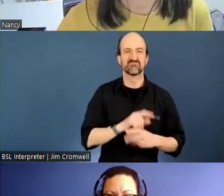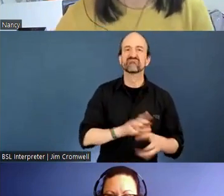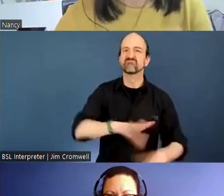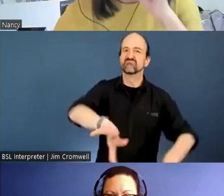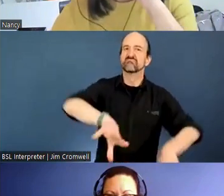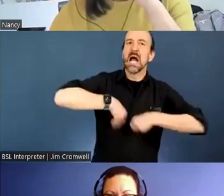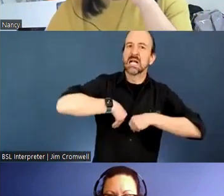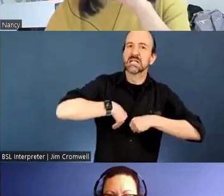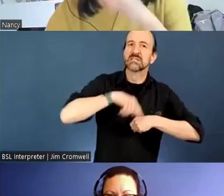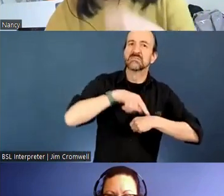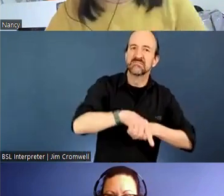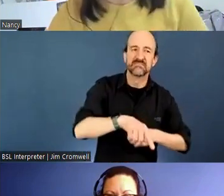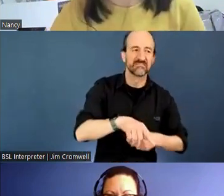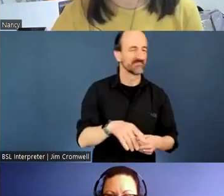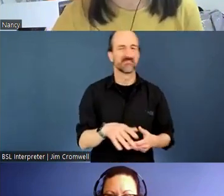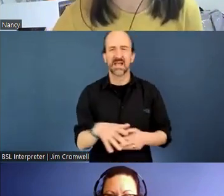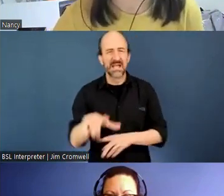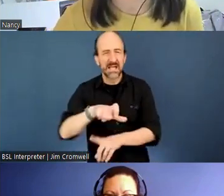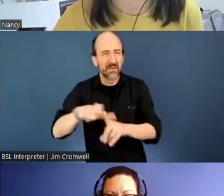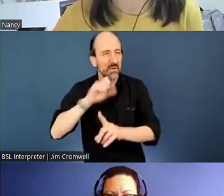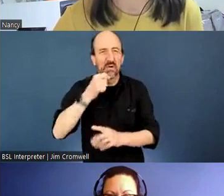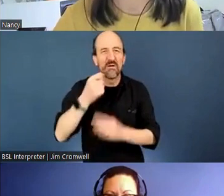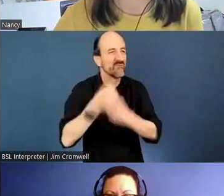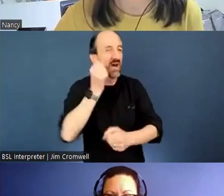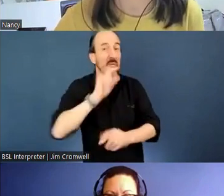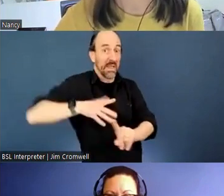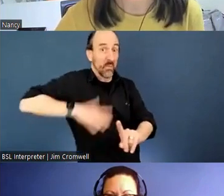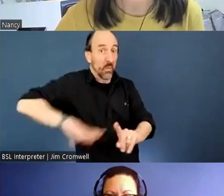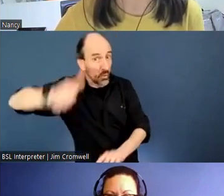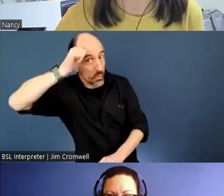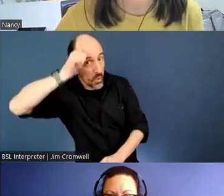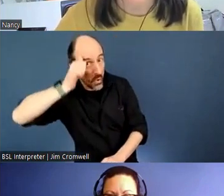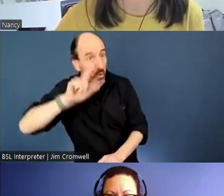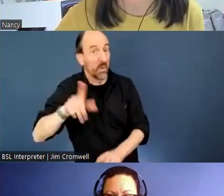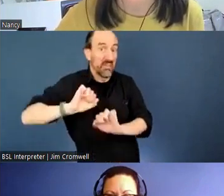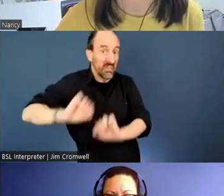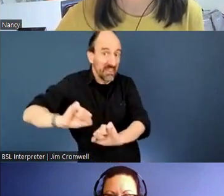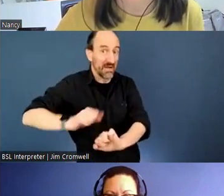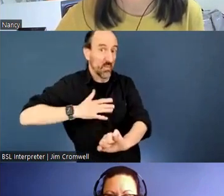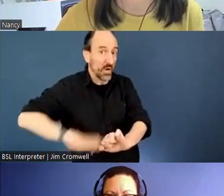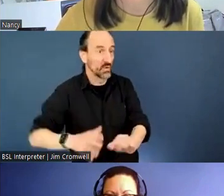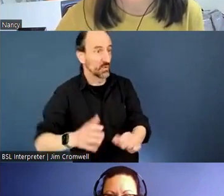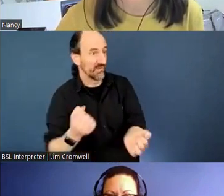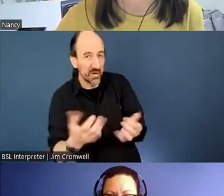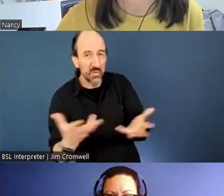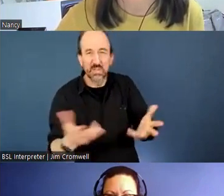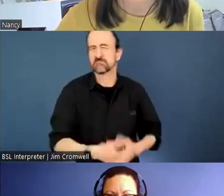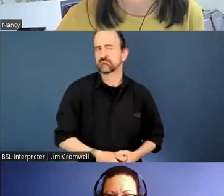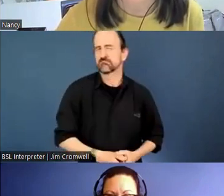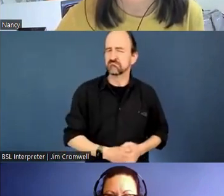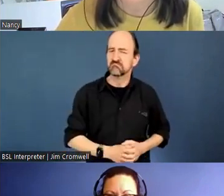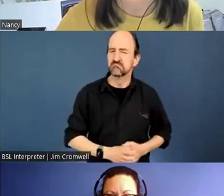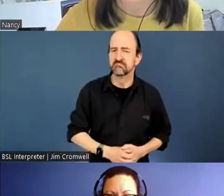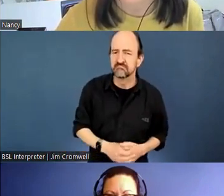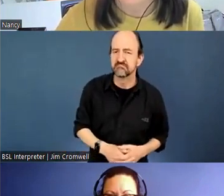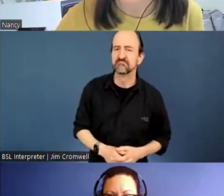want to know, value and what they want to evaluate.